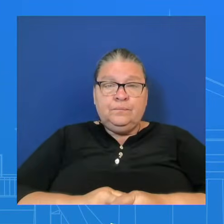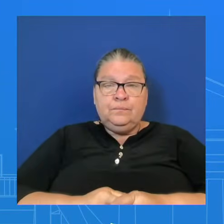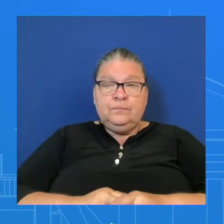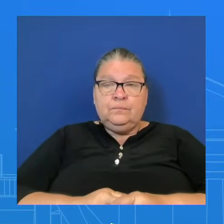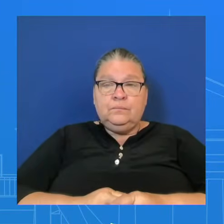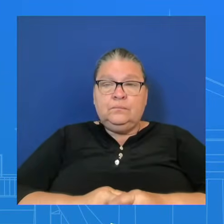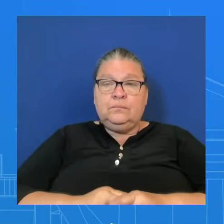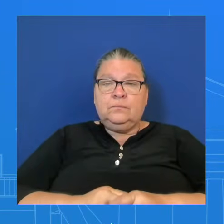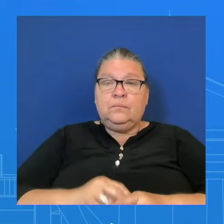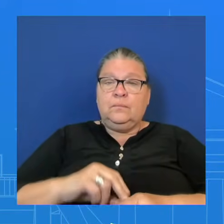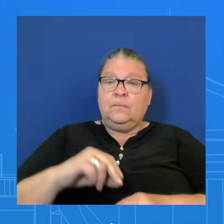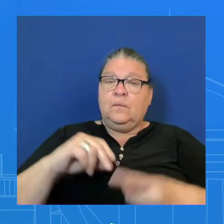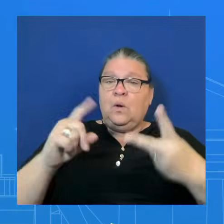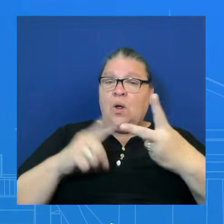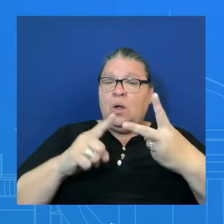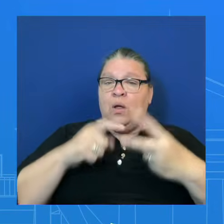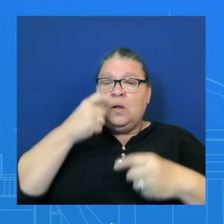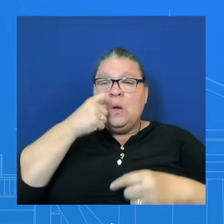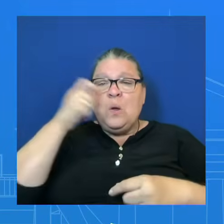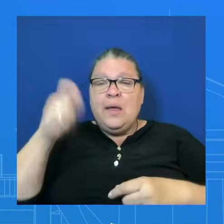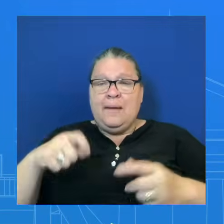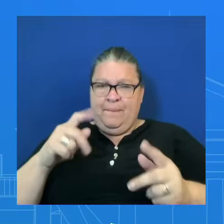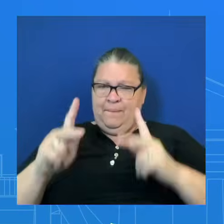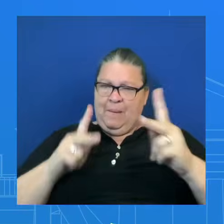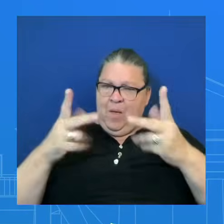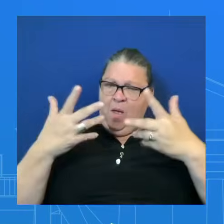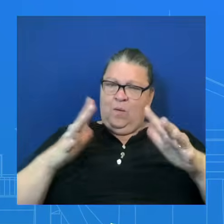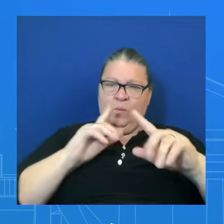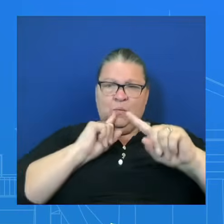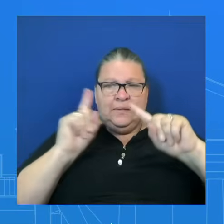I know then denied participation in them. So, I'll let them speak to that.